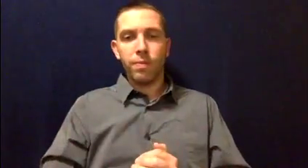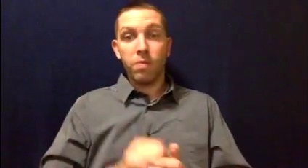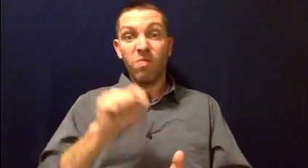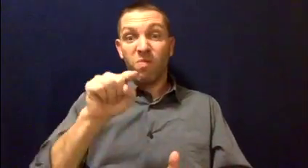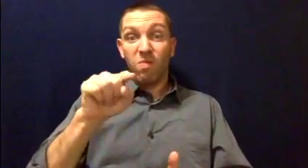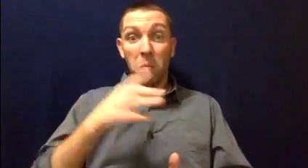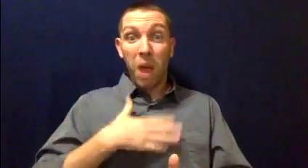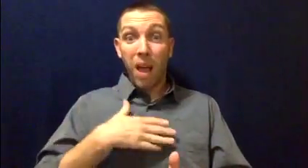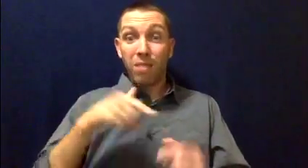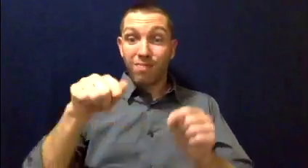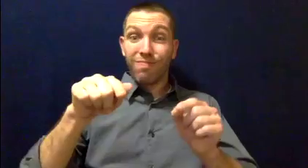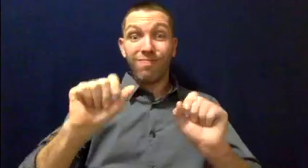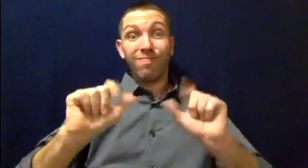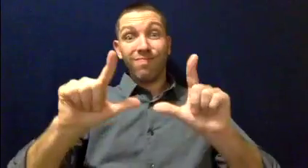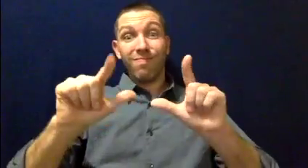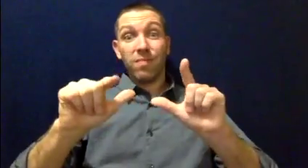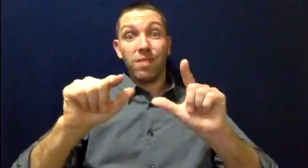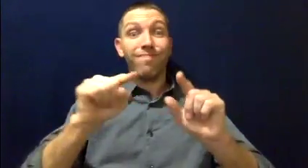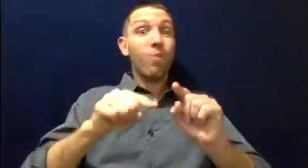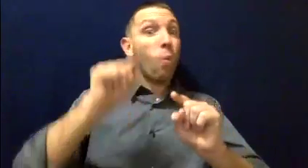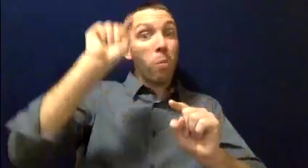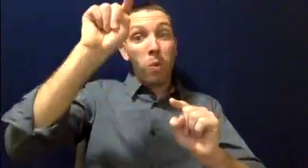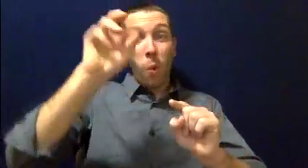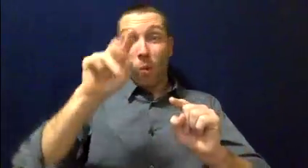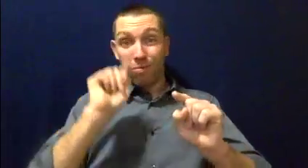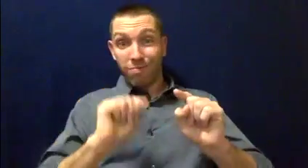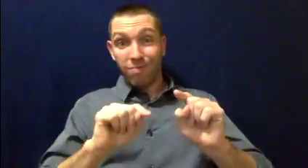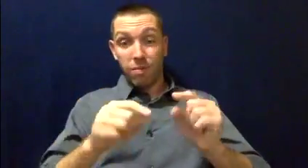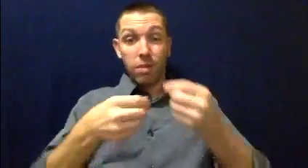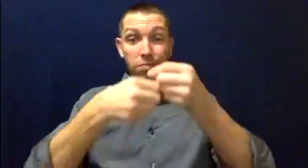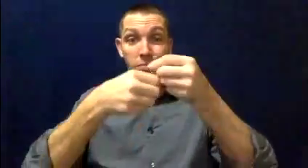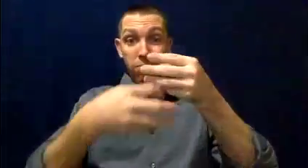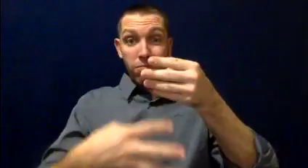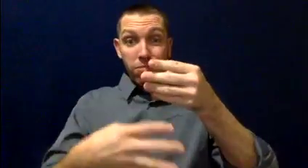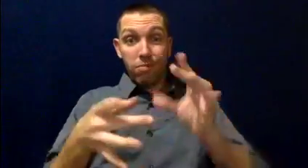To find your state project, go to: